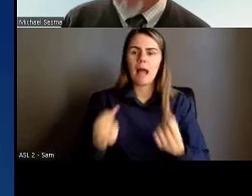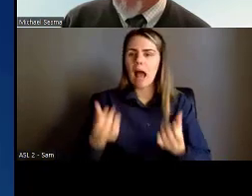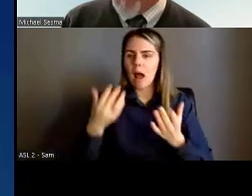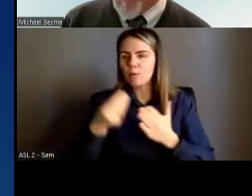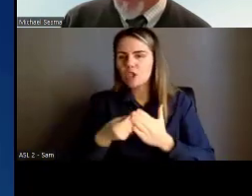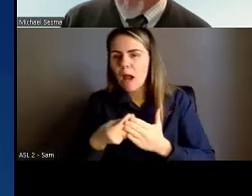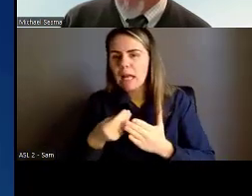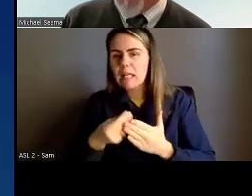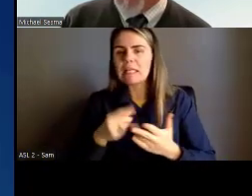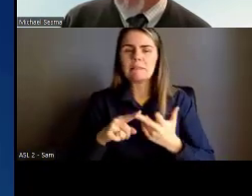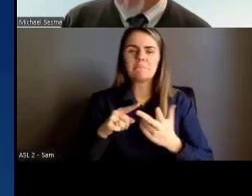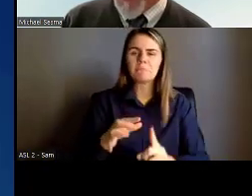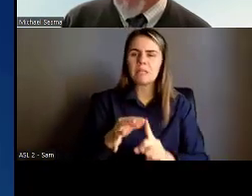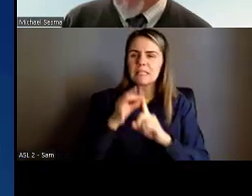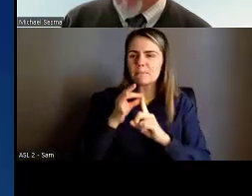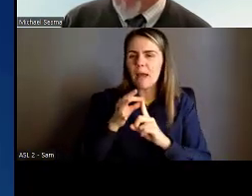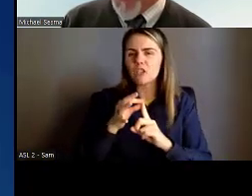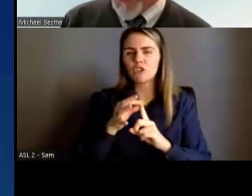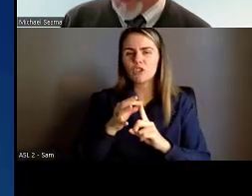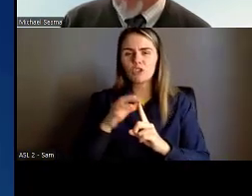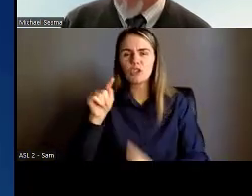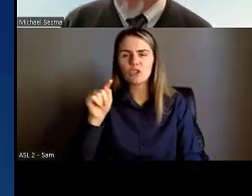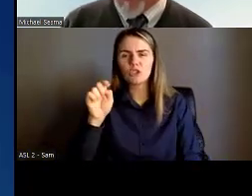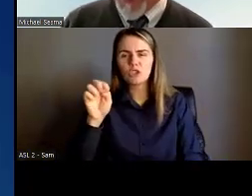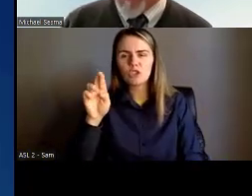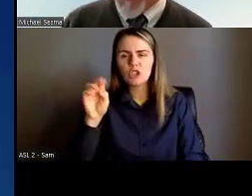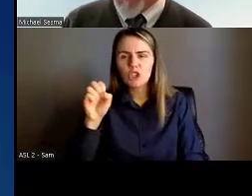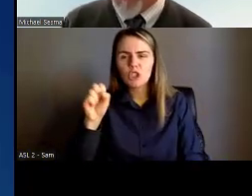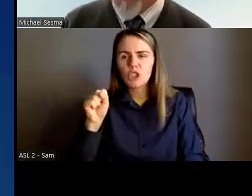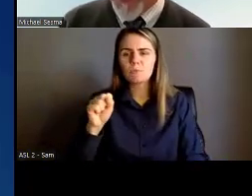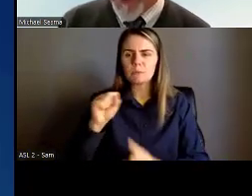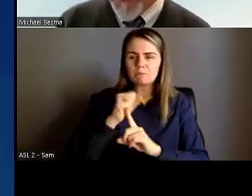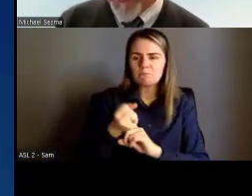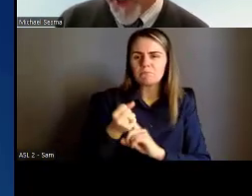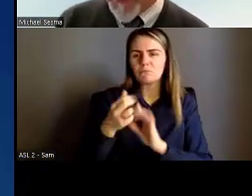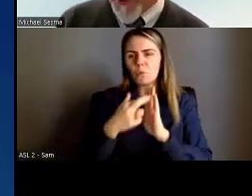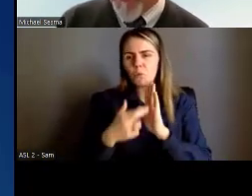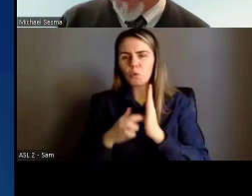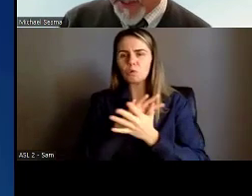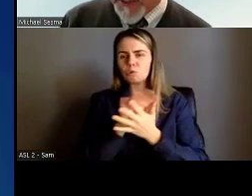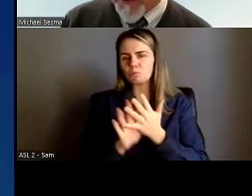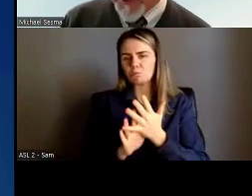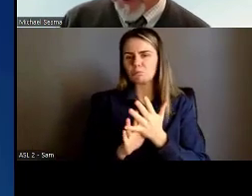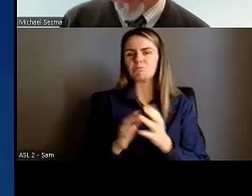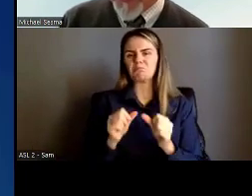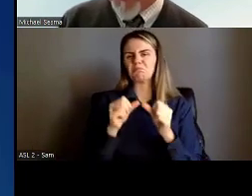So once that is awarded, once that is issued, your grants office at your institution